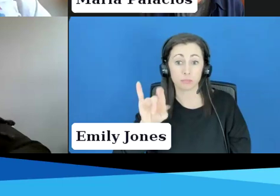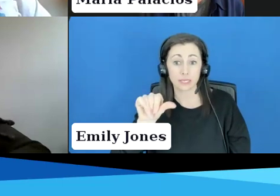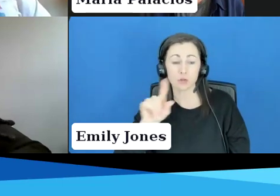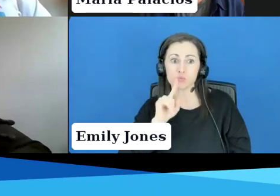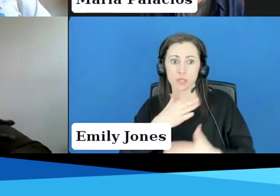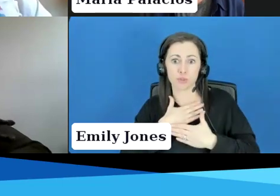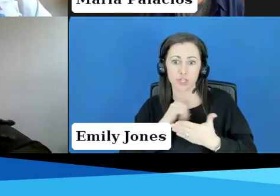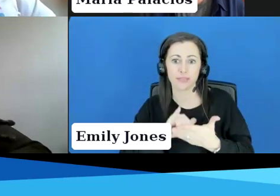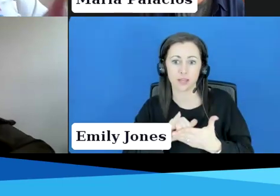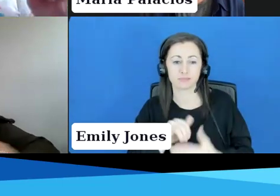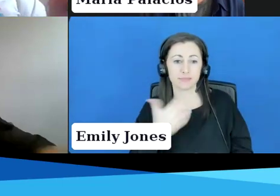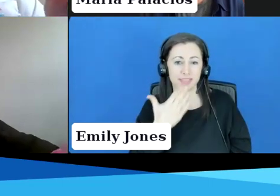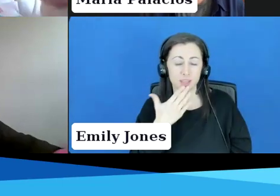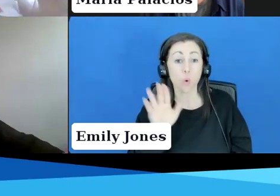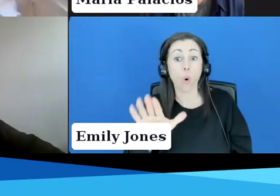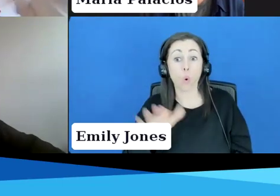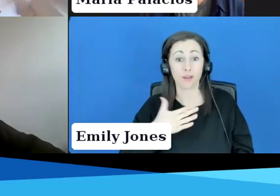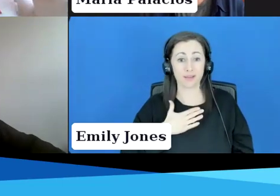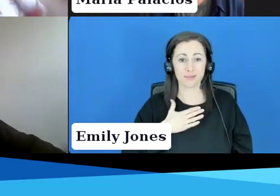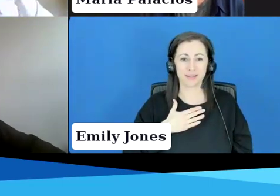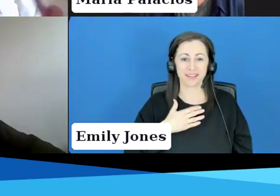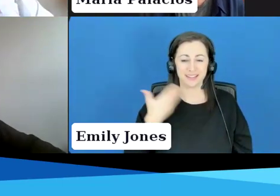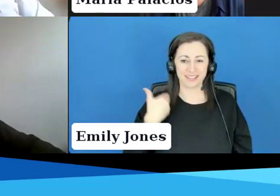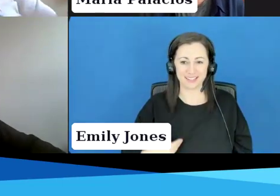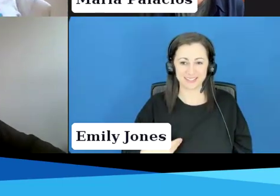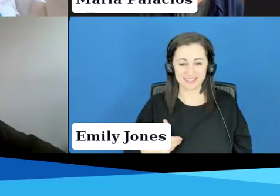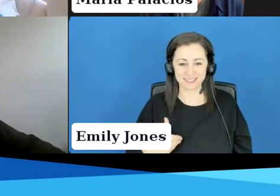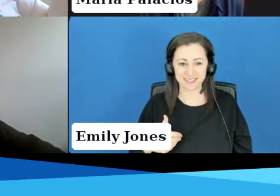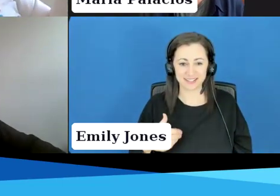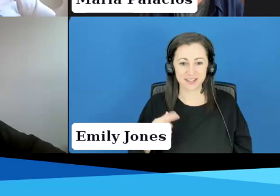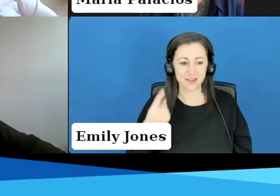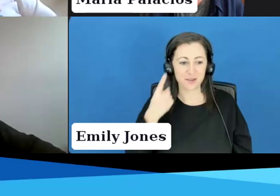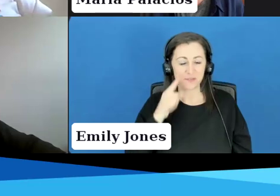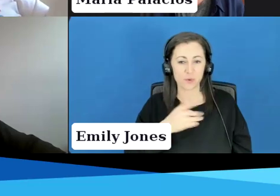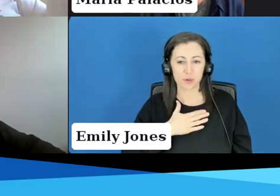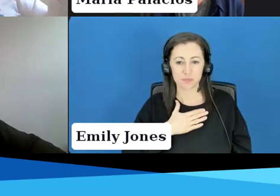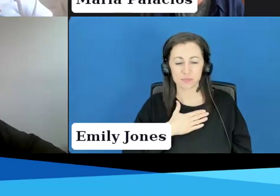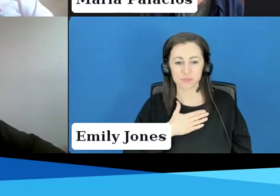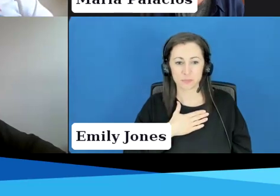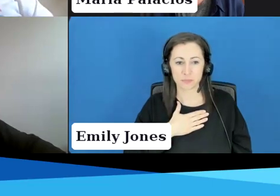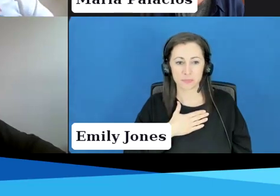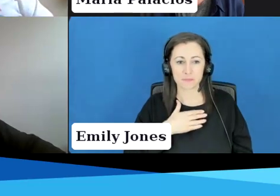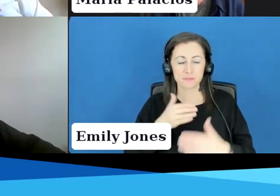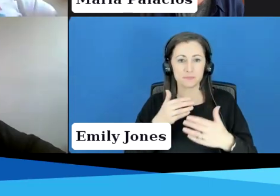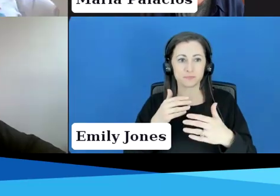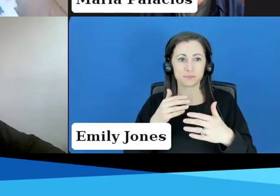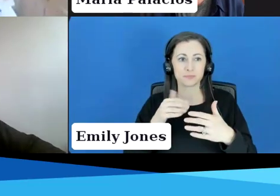Thank you! For accessible reasons,